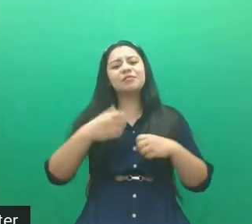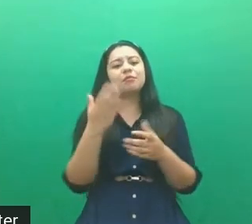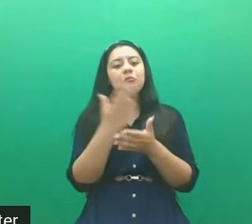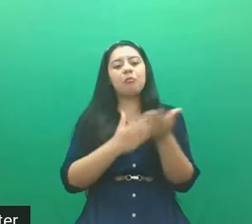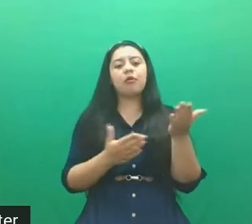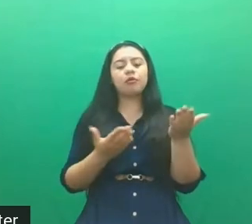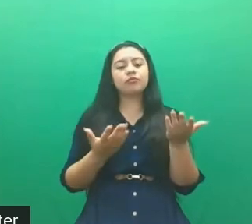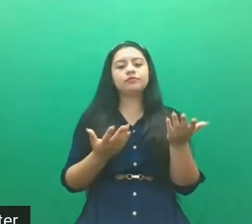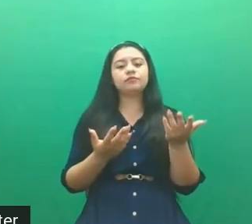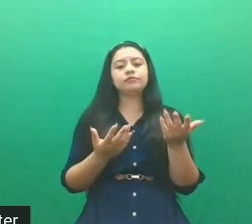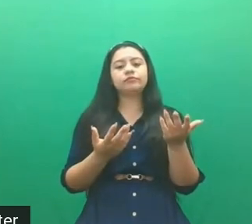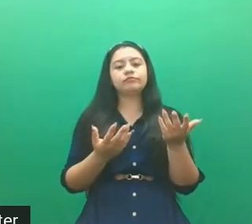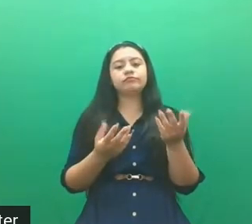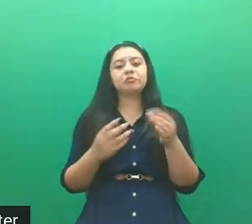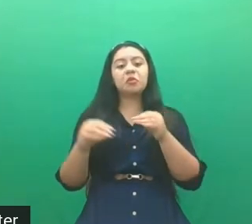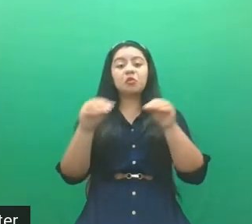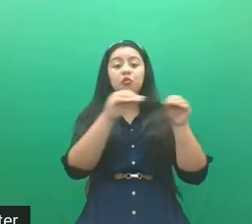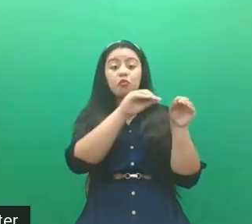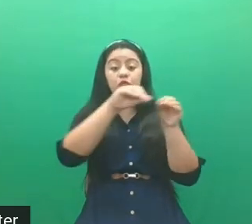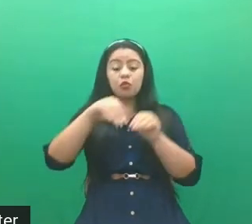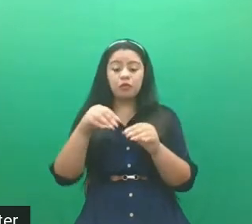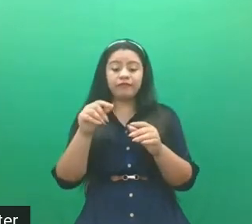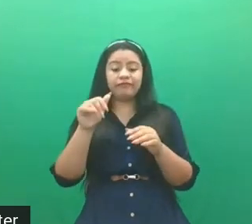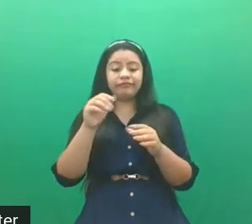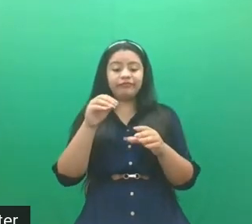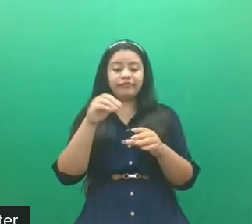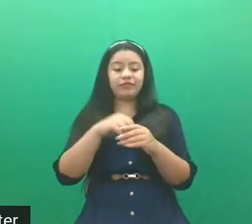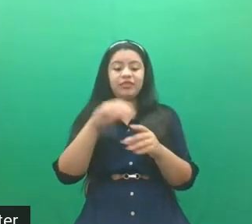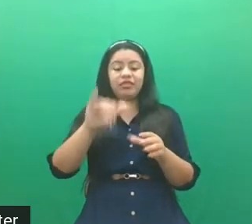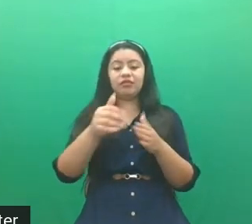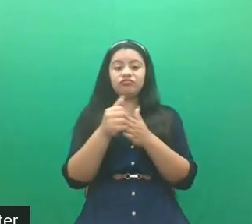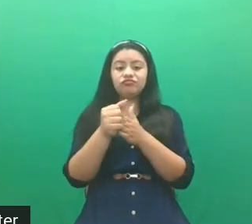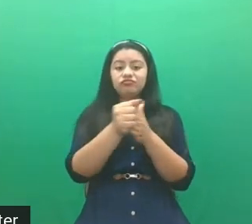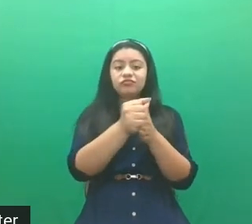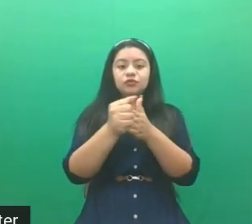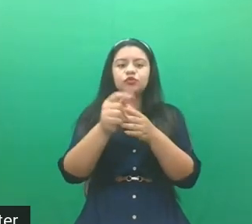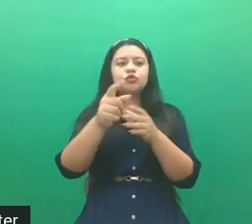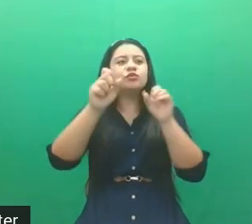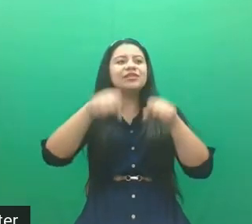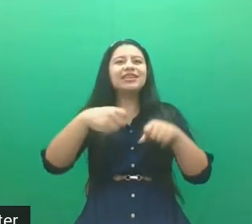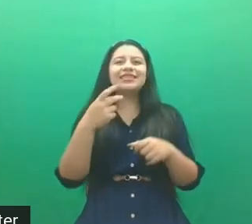saying, woven into the tour again for everyone to enhance the multi-sensory nature. Think about the